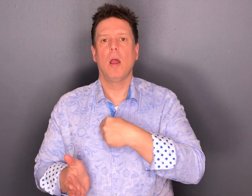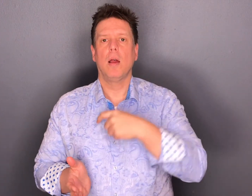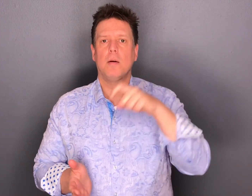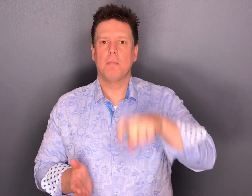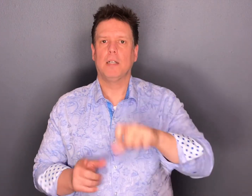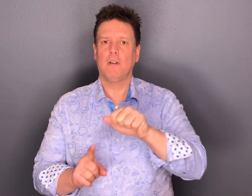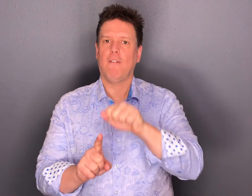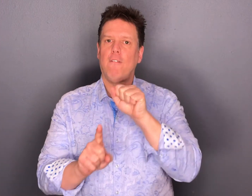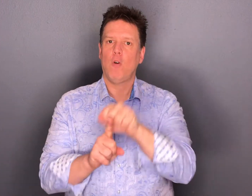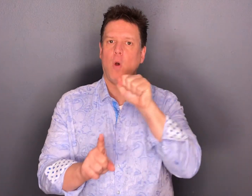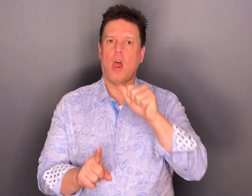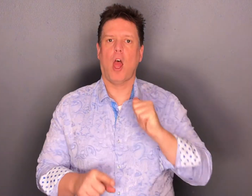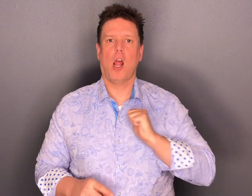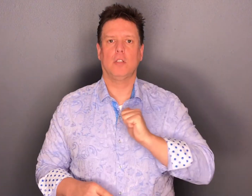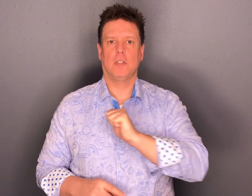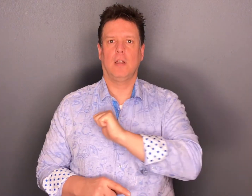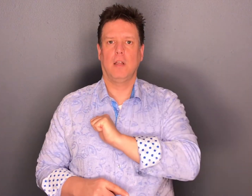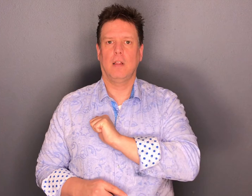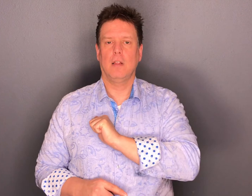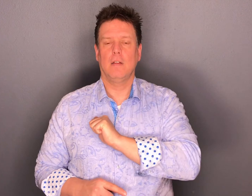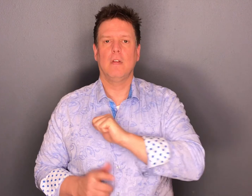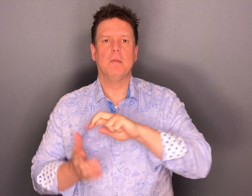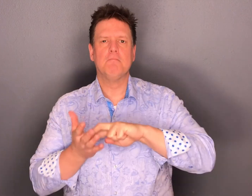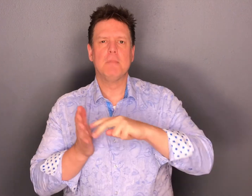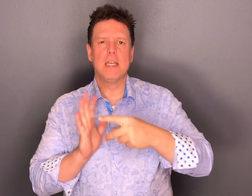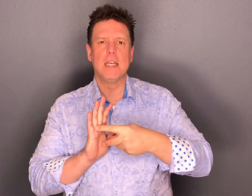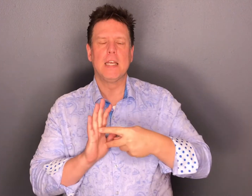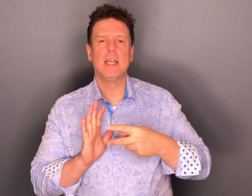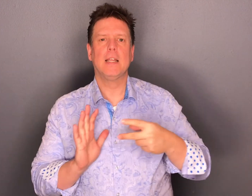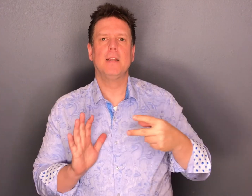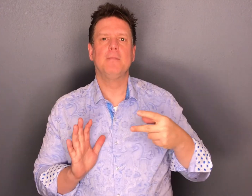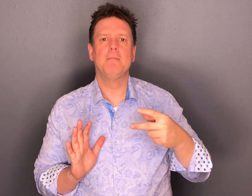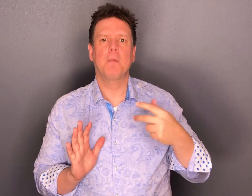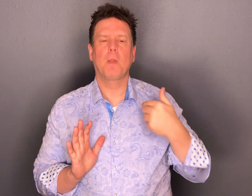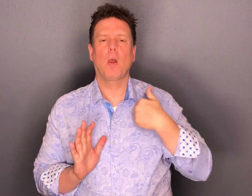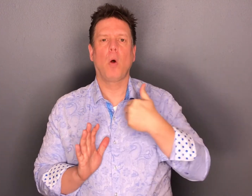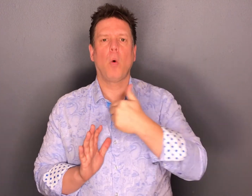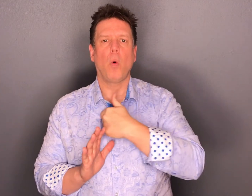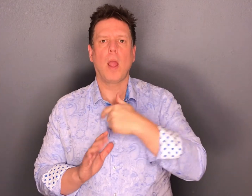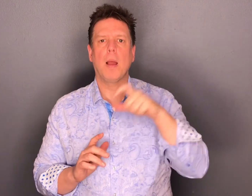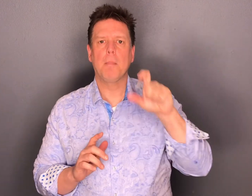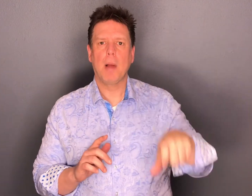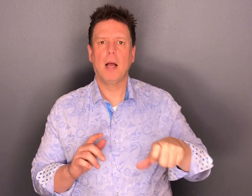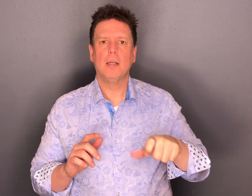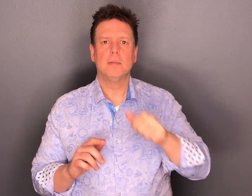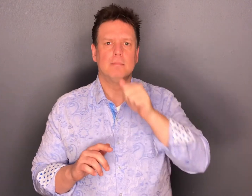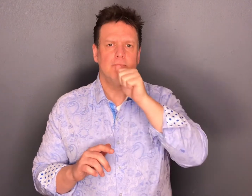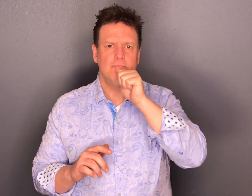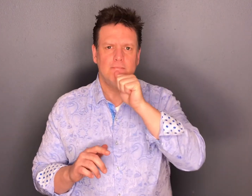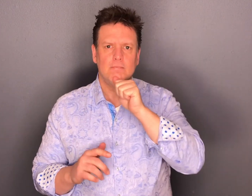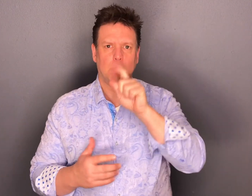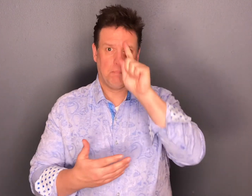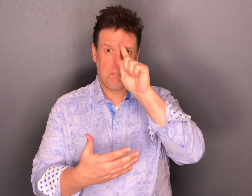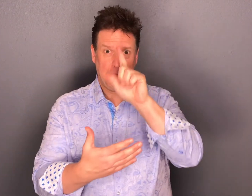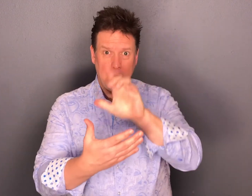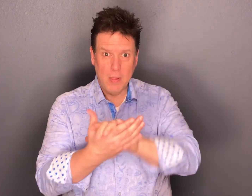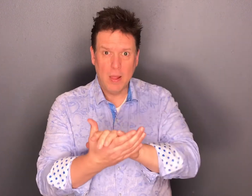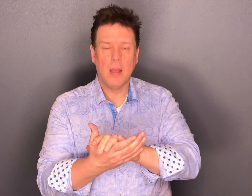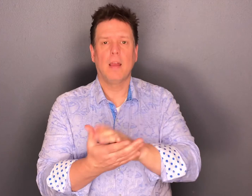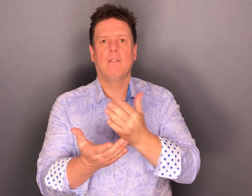Sometimes we have to fool ourselves, meaning that we must continue to believe